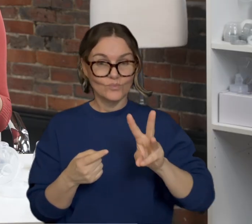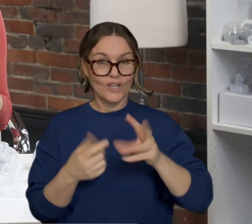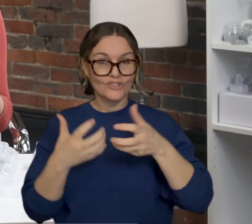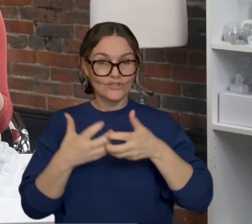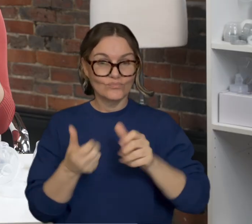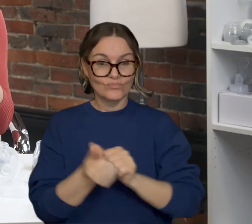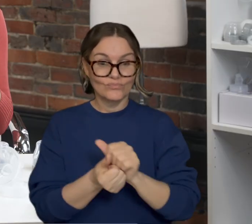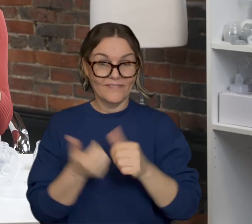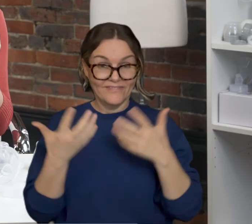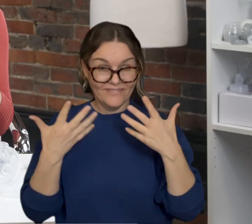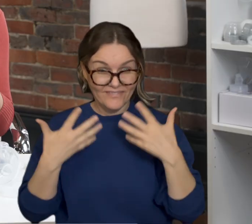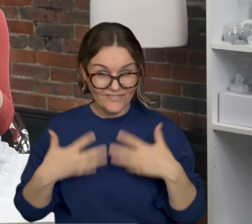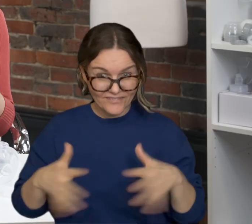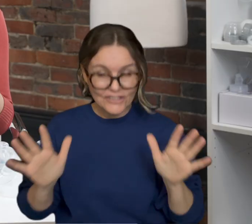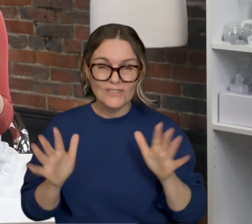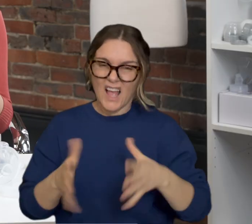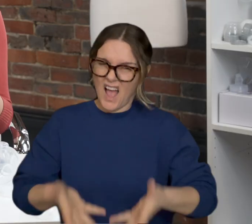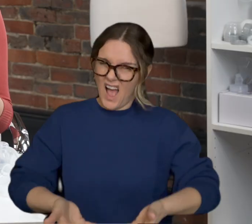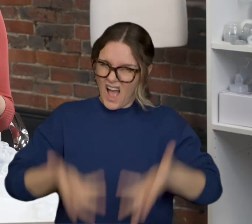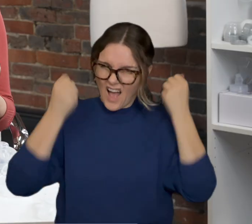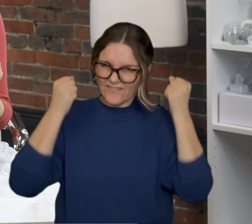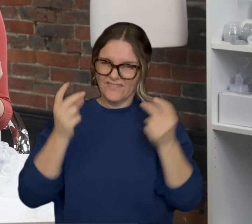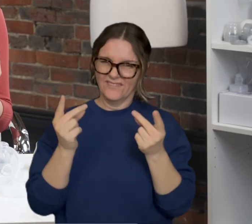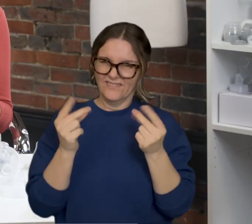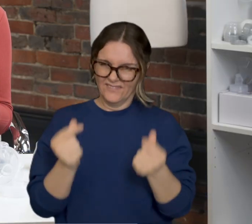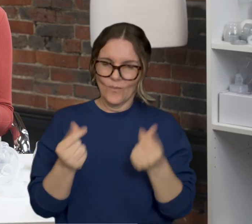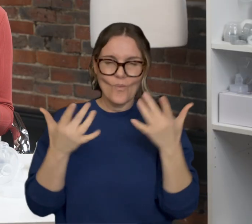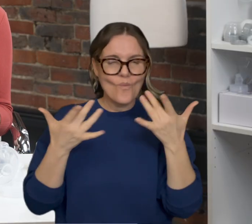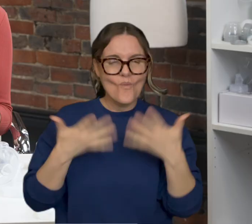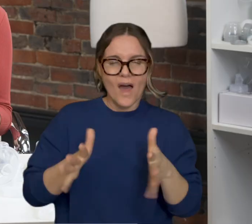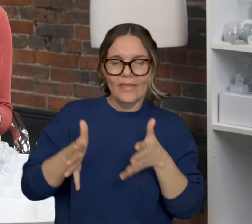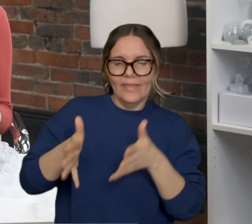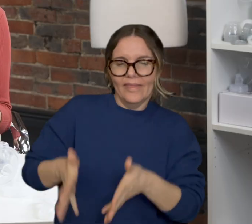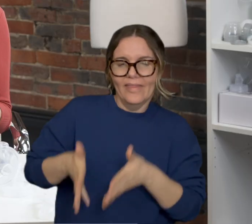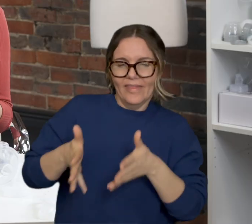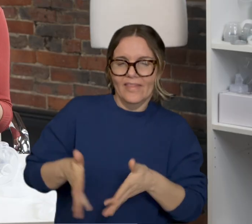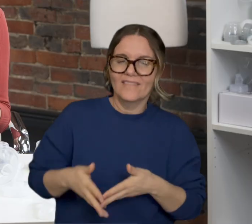they recommend making sure they stay on that top rack once the dishwasher ends the cycle please